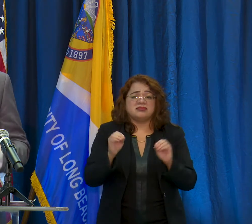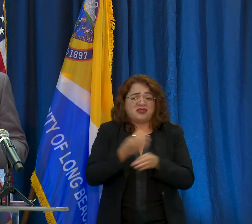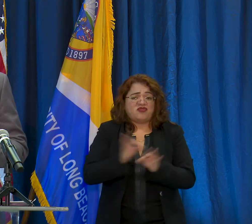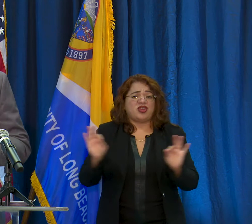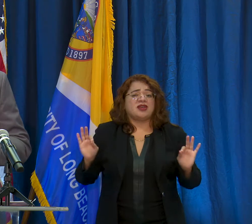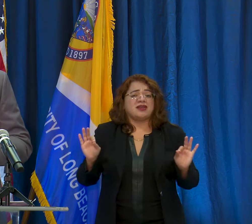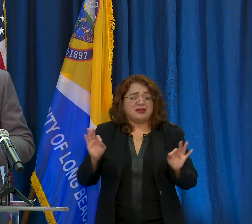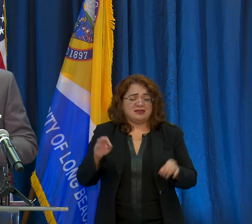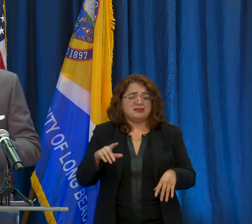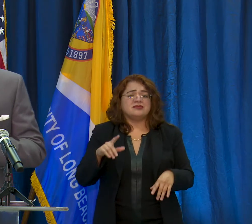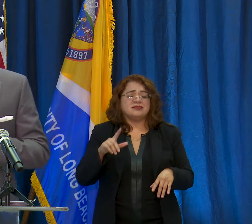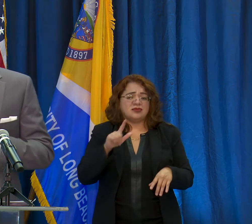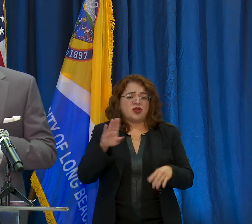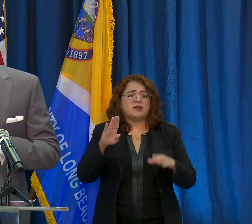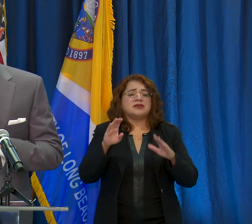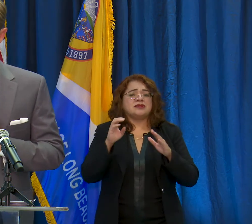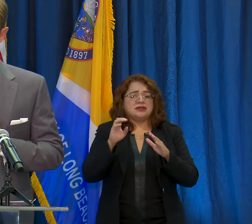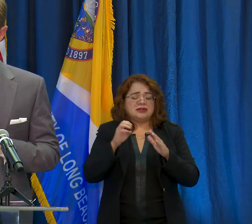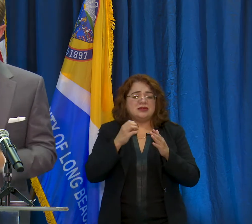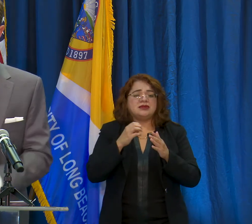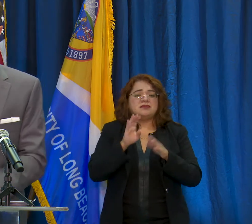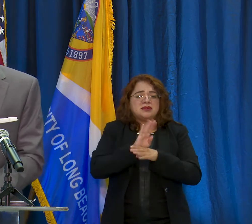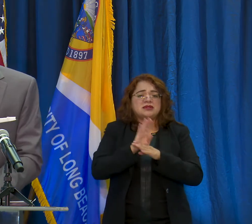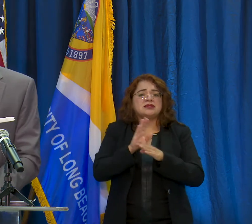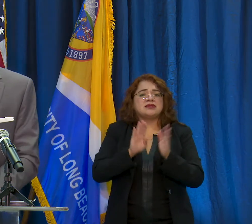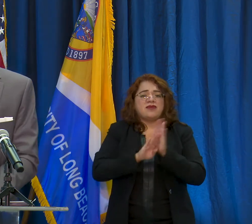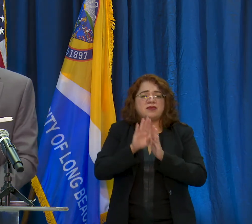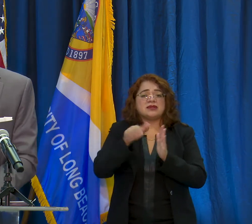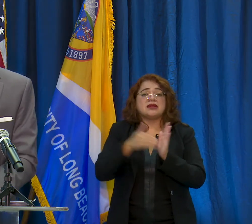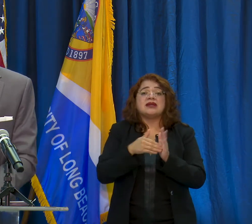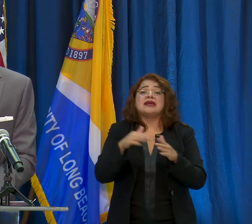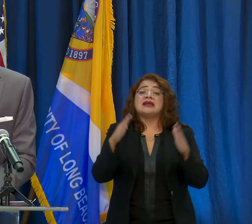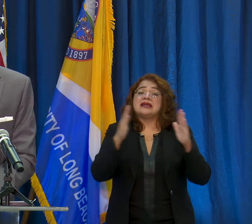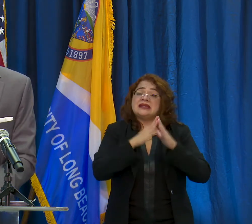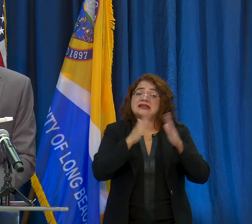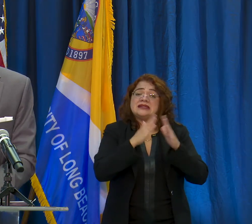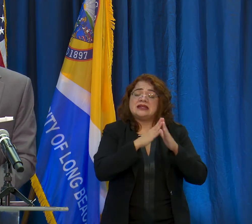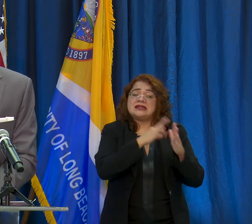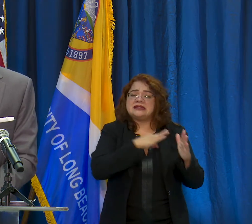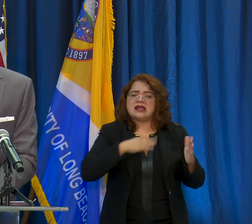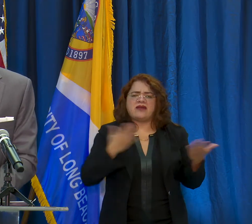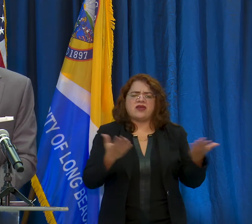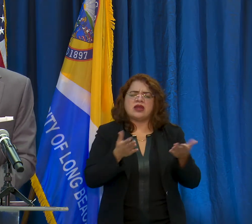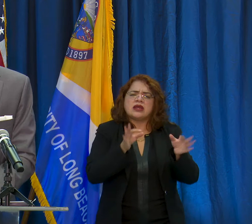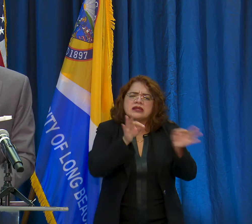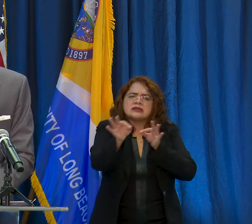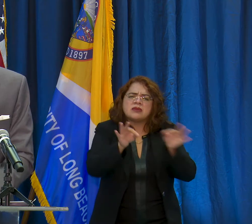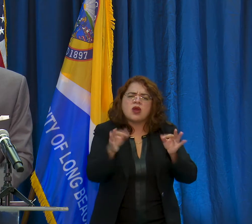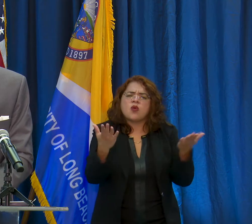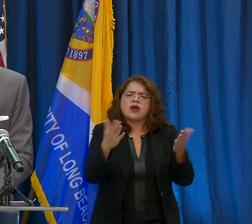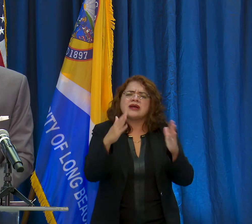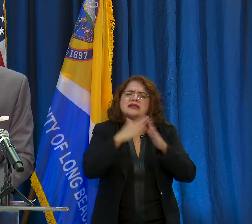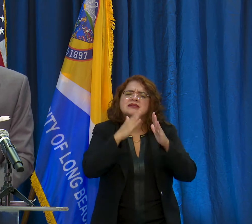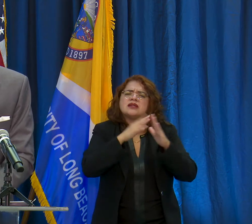The City staff is here to help you to interpret City Health Orders that are there to protect you and your customers